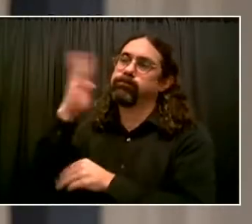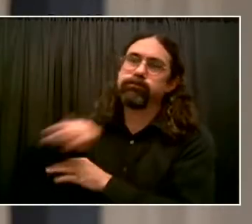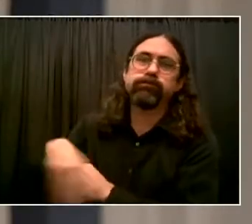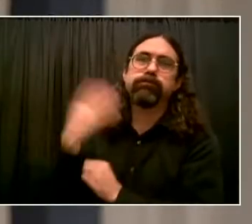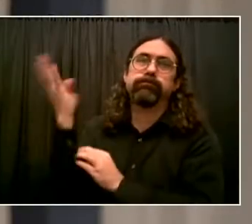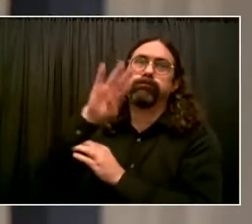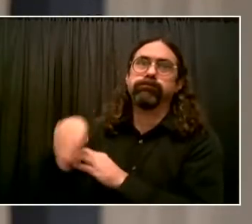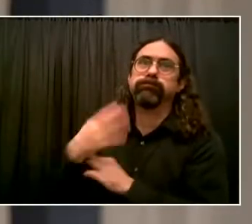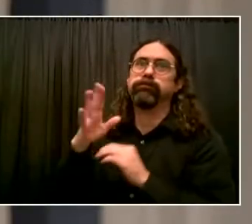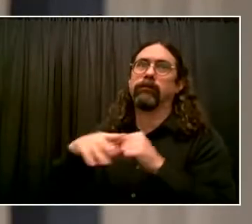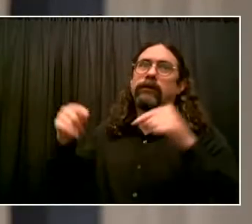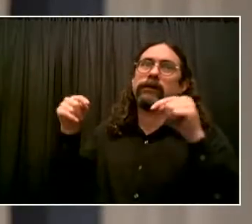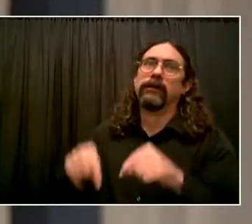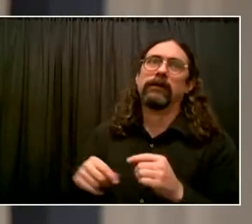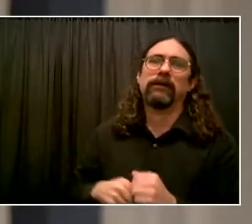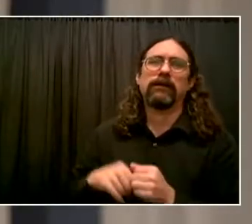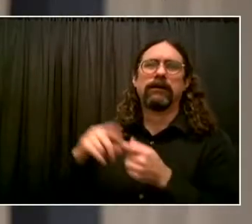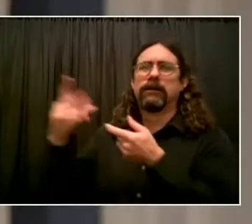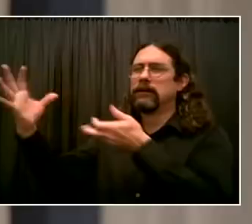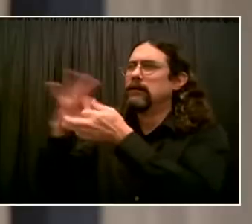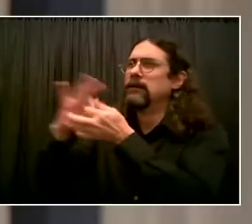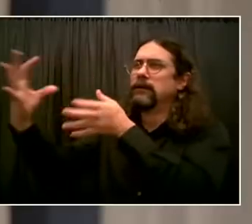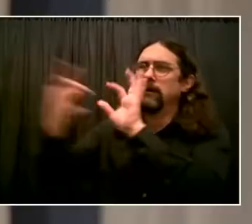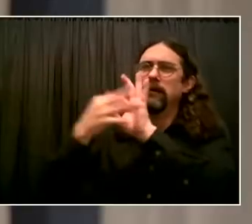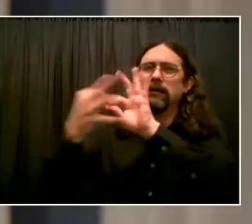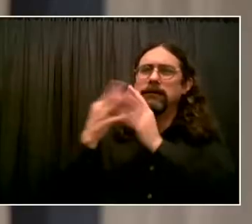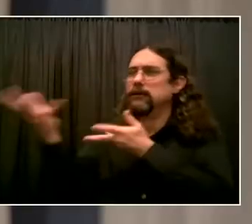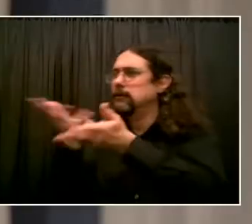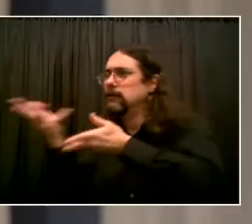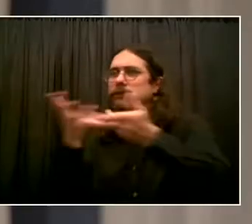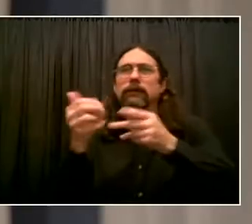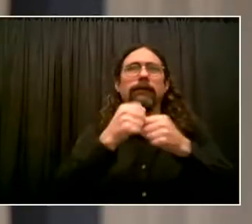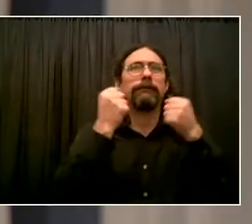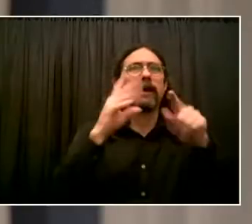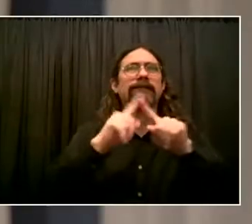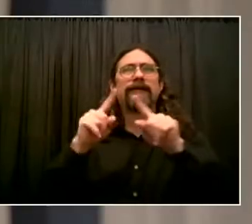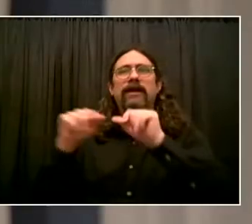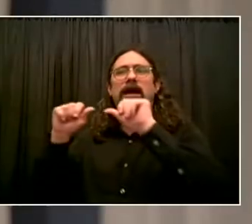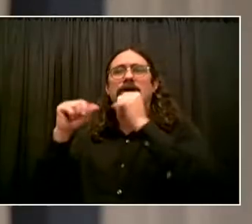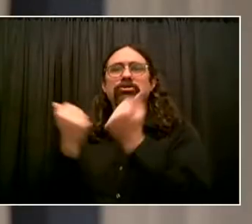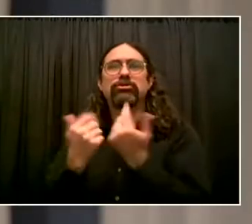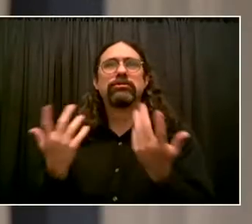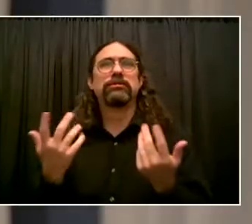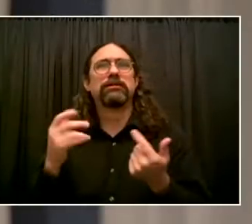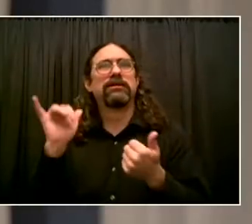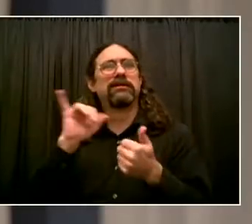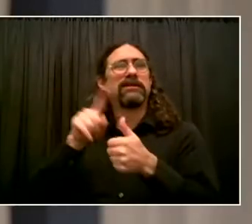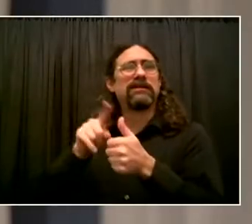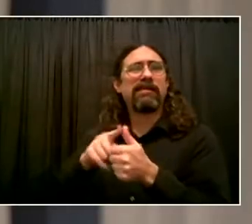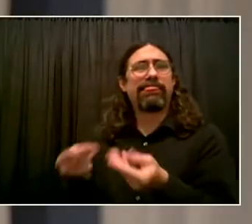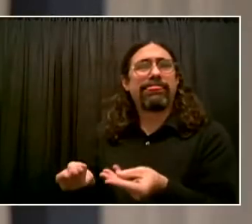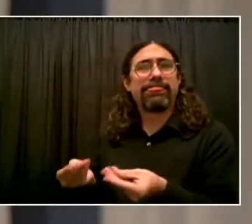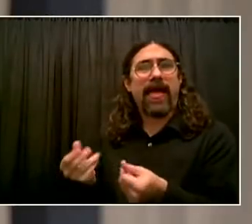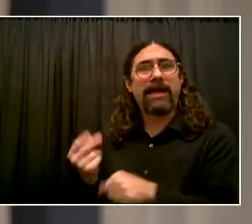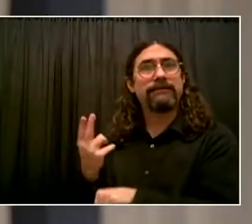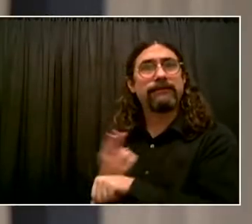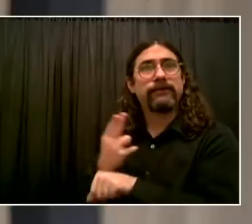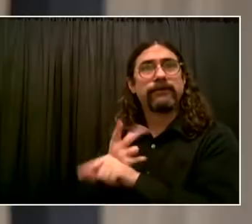IN AND OUT WITH CITY PLANNING AND THE CITY COUNSEL'S LNAD